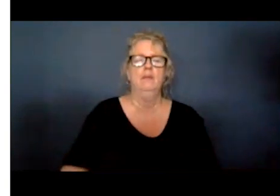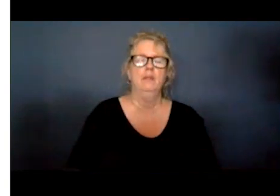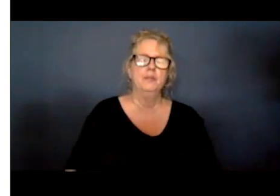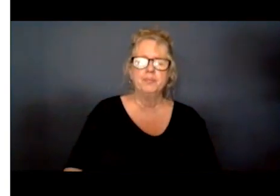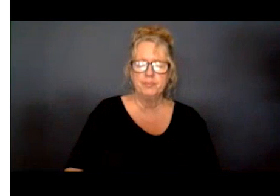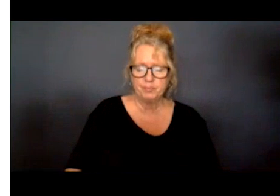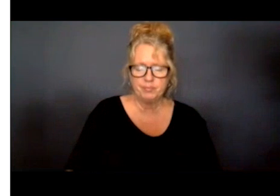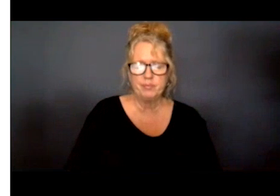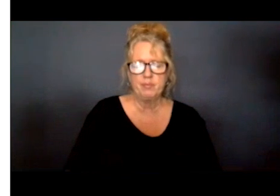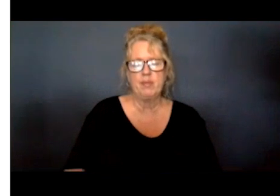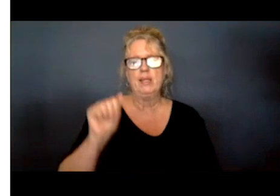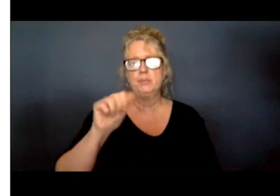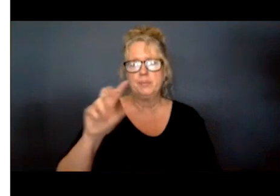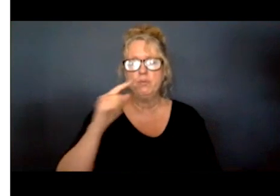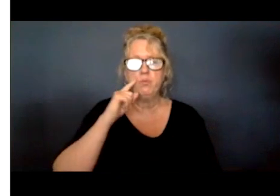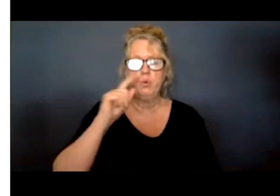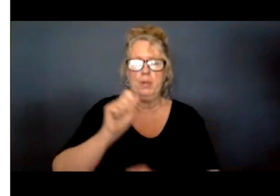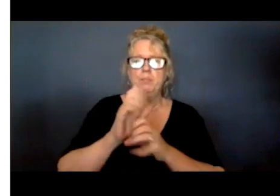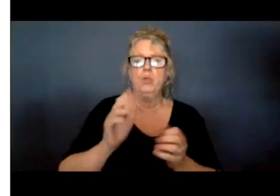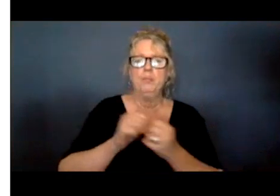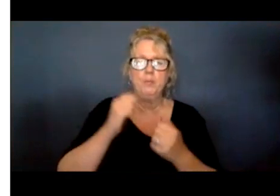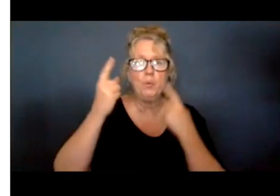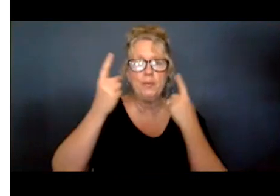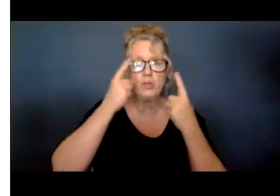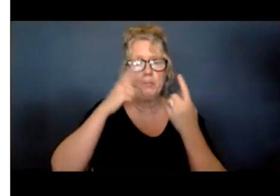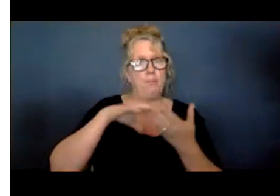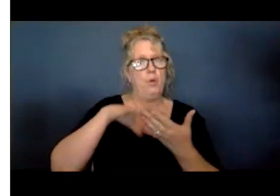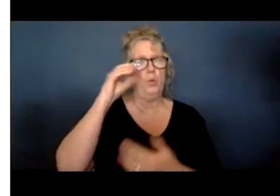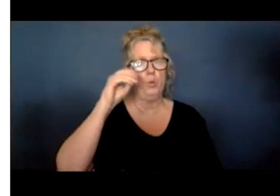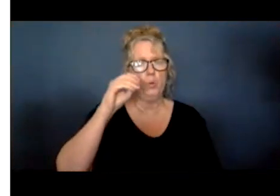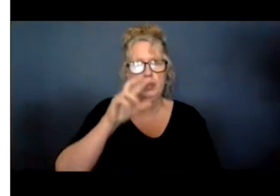Assistive technologies for employees with cognitive or learning disabilities include—